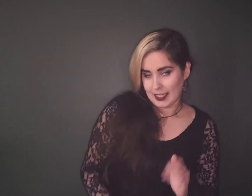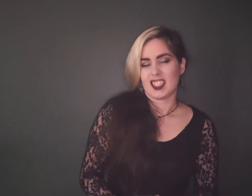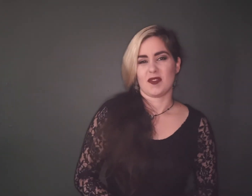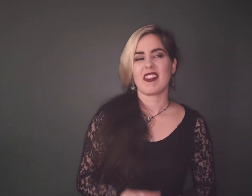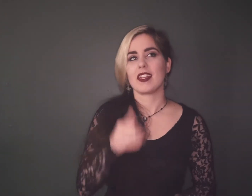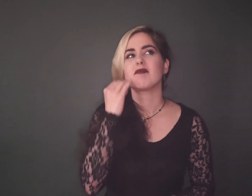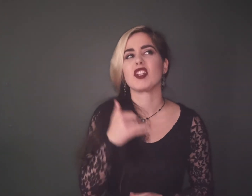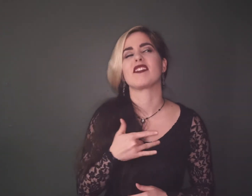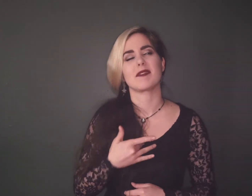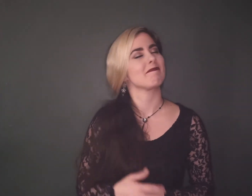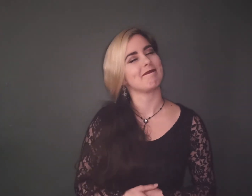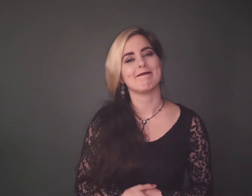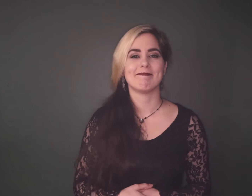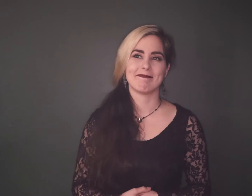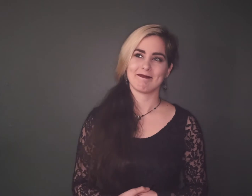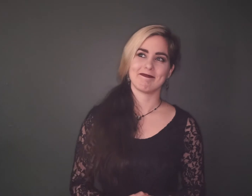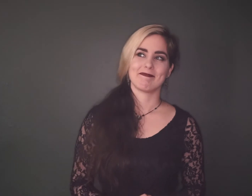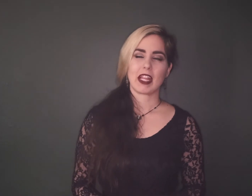Yeah, that experience, didn't feel good.